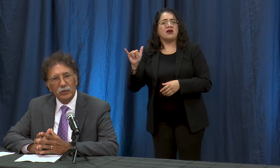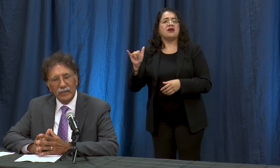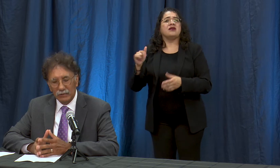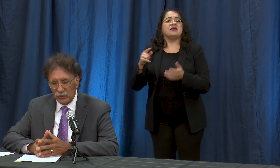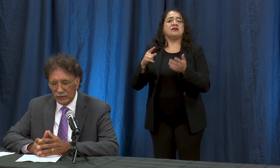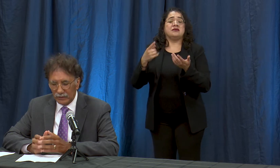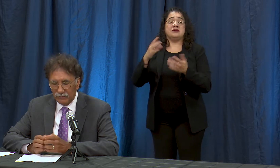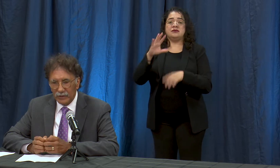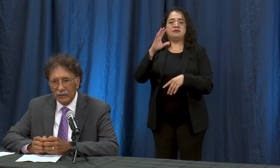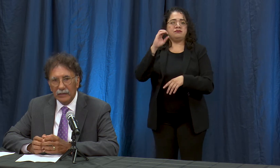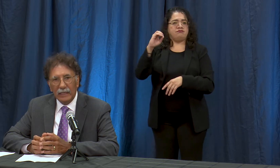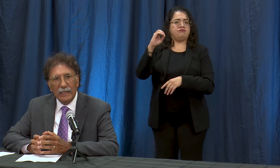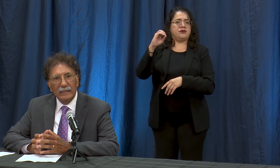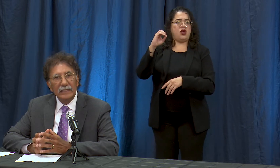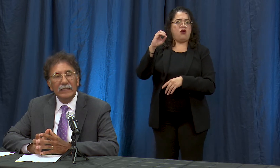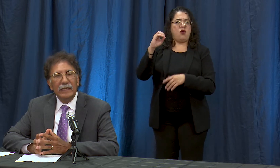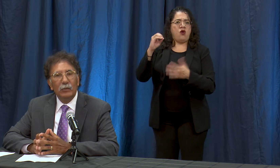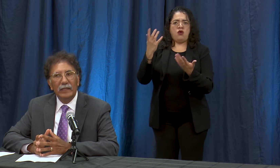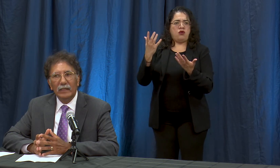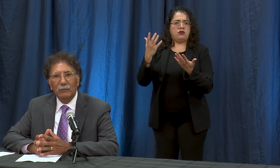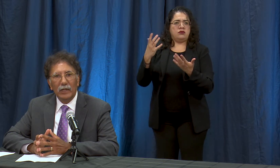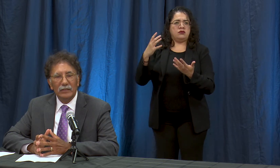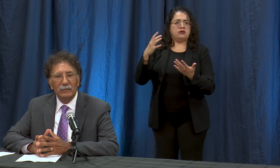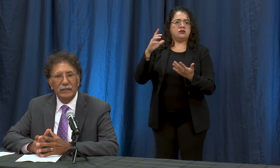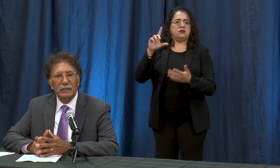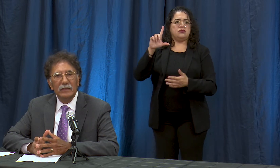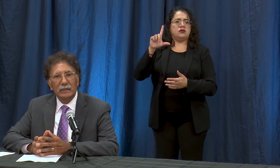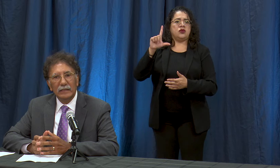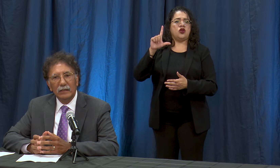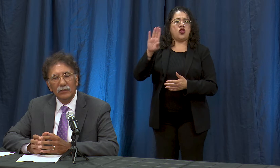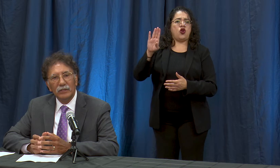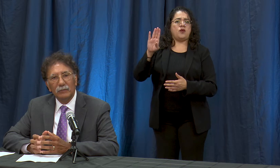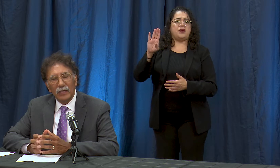trade with China and this gateway approximates the closest approximation